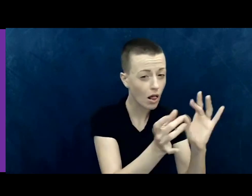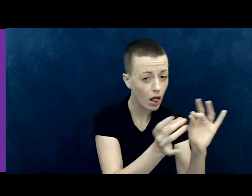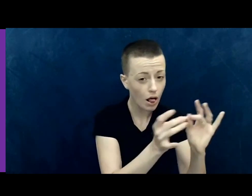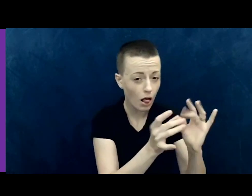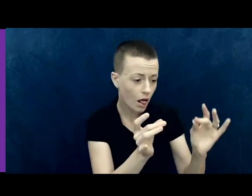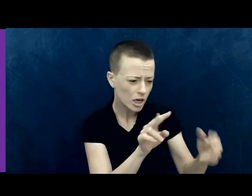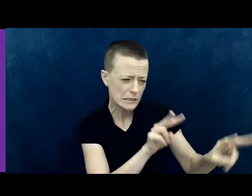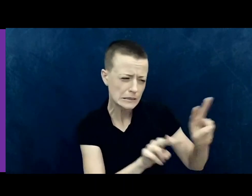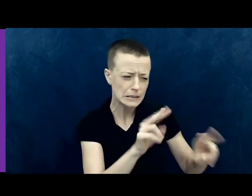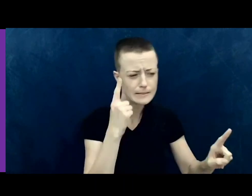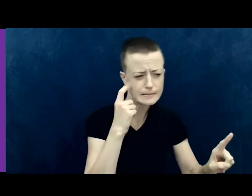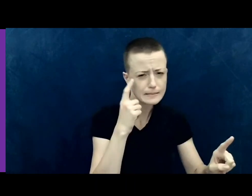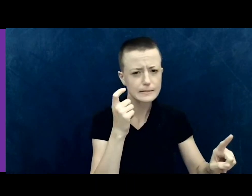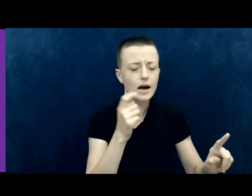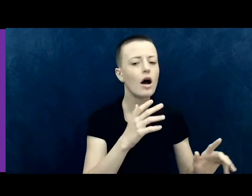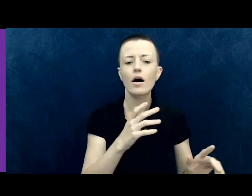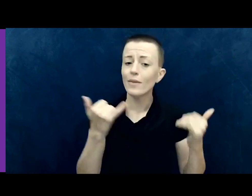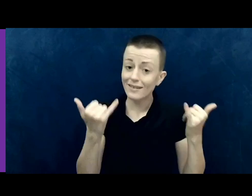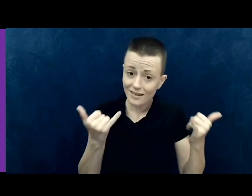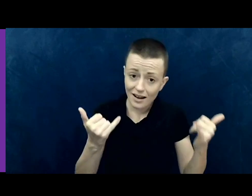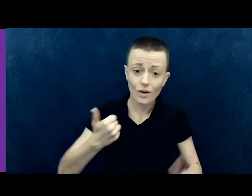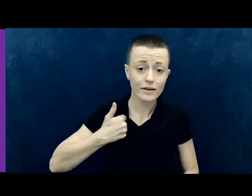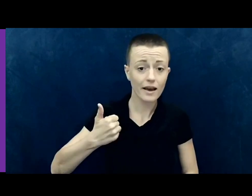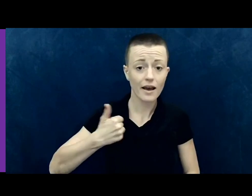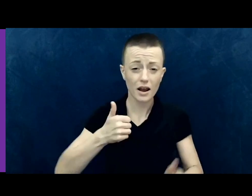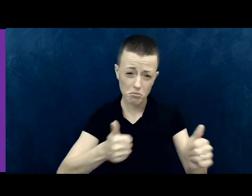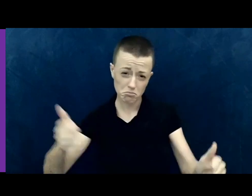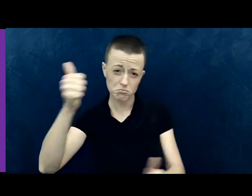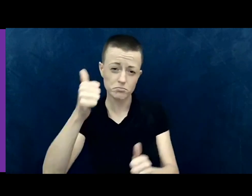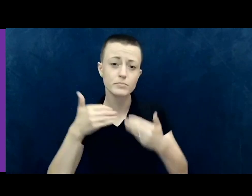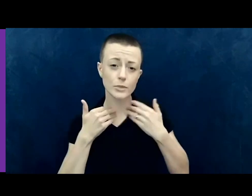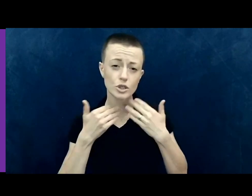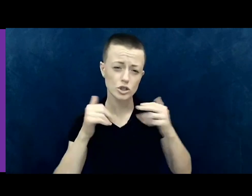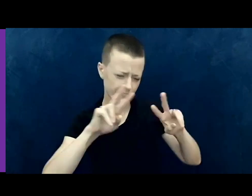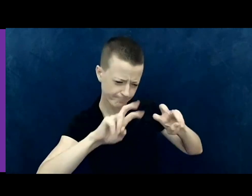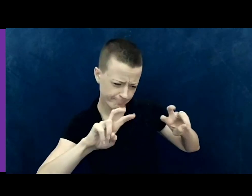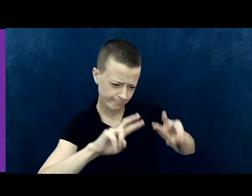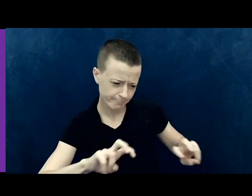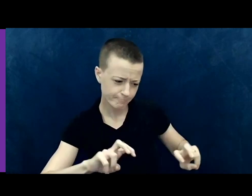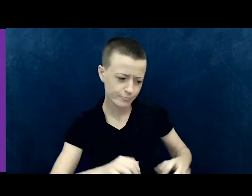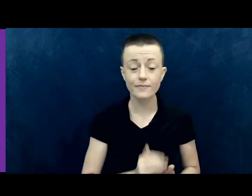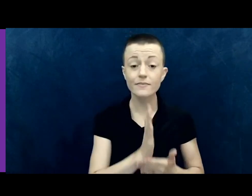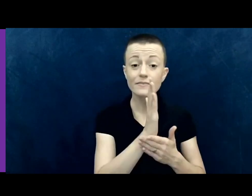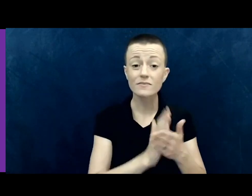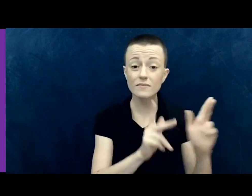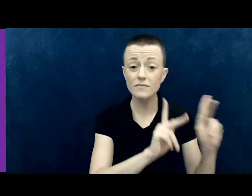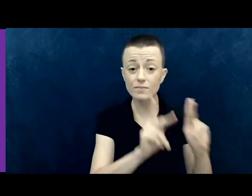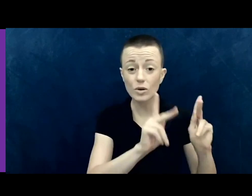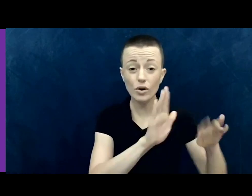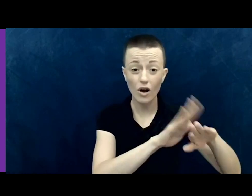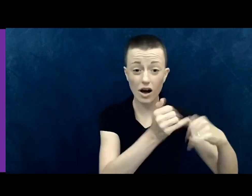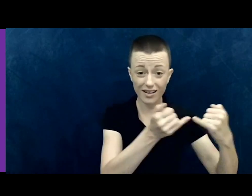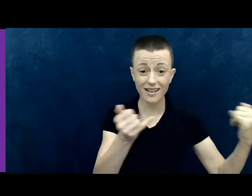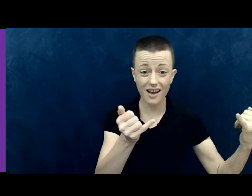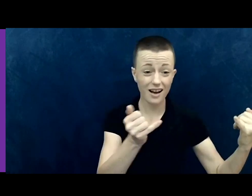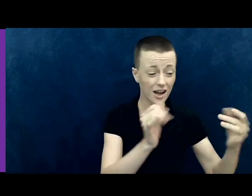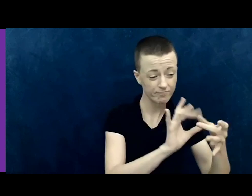There is no longer anything experimental about these widely used vaccines. Contrary to what some people online are saying,